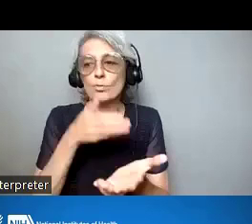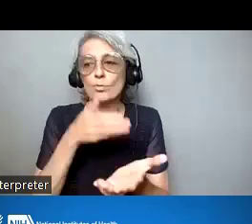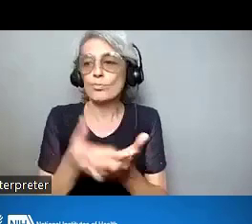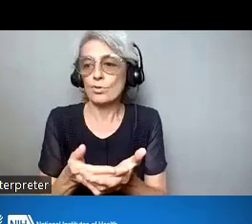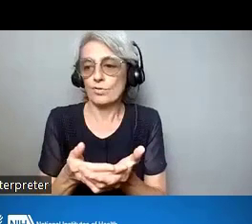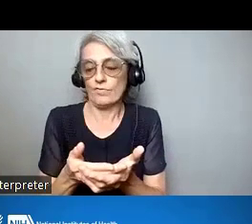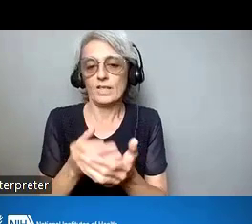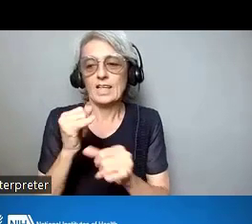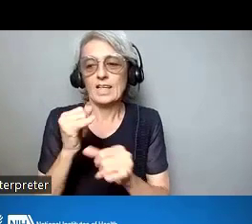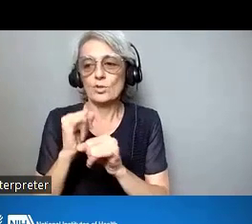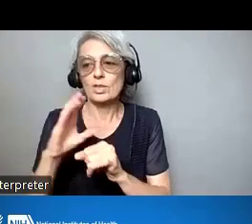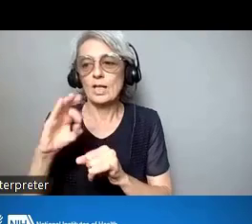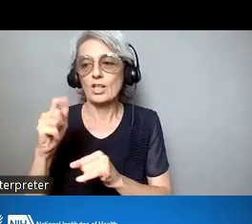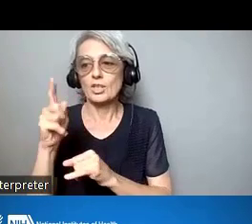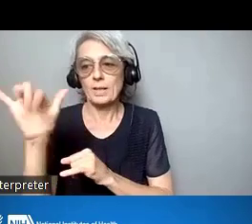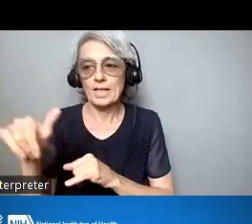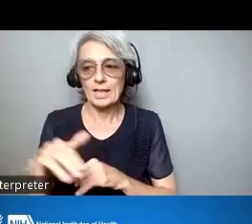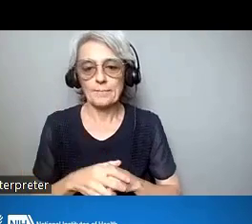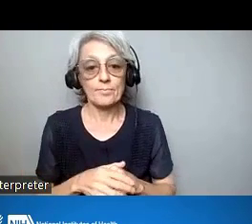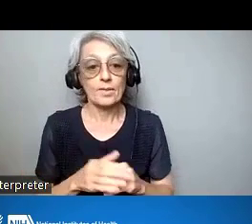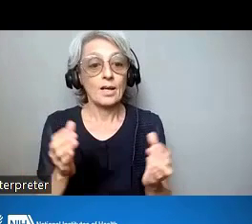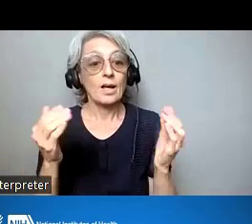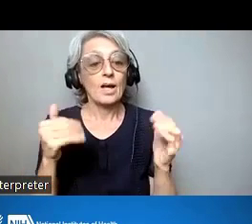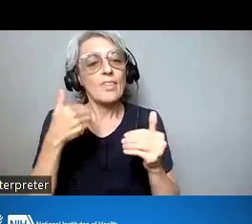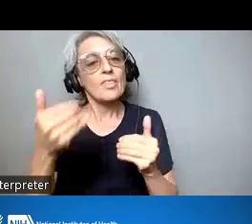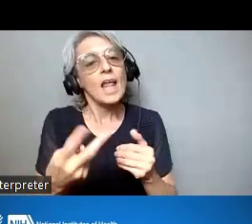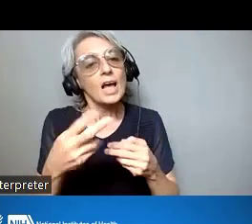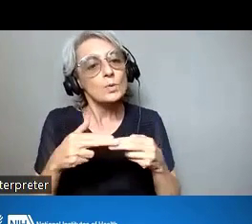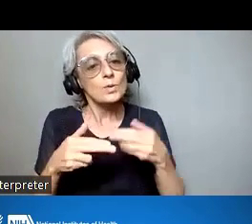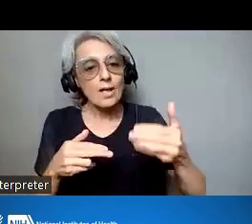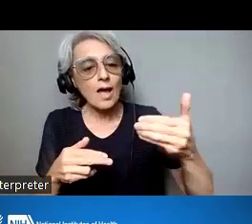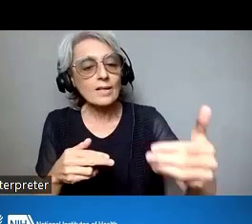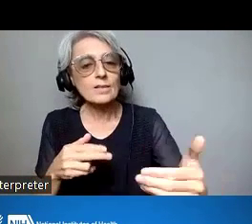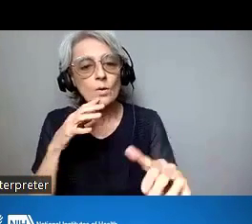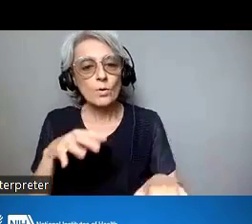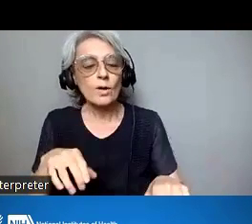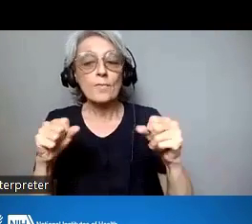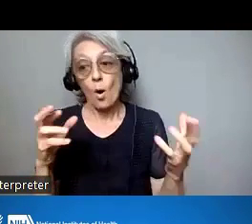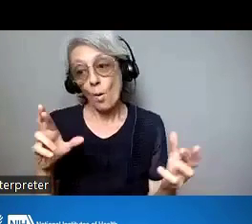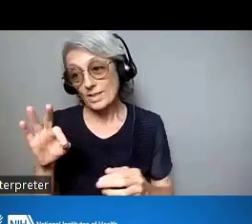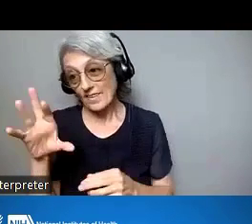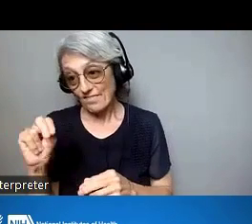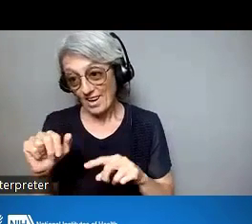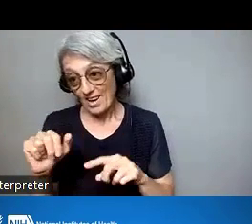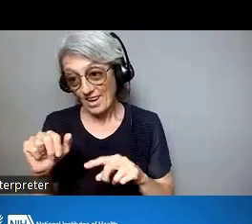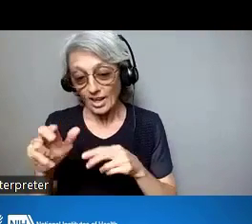Okay. In the next two slides, we'll conduct hopefully a fun exercise about eligibility.